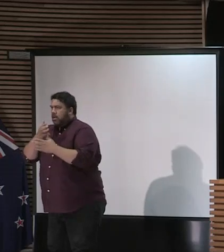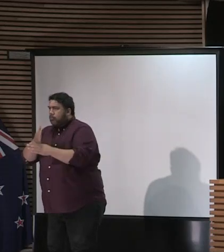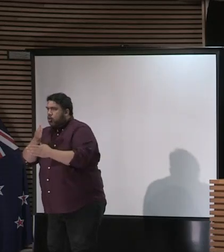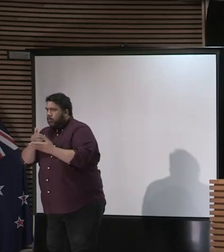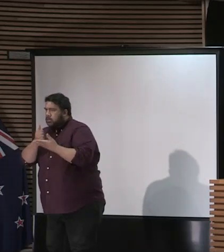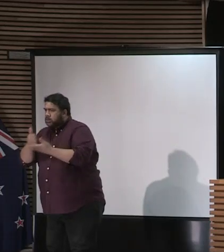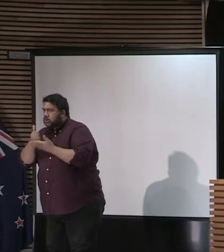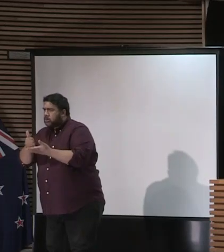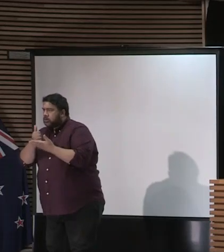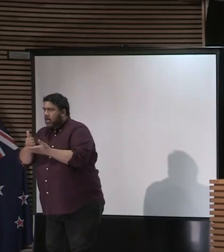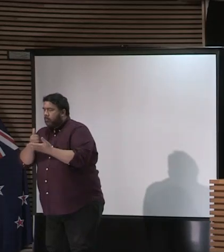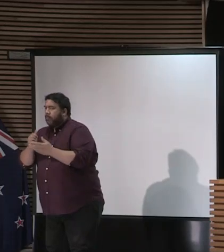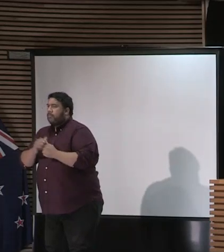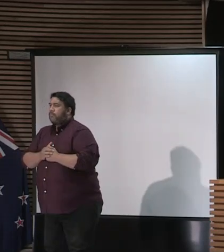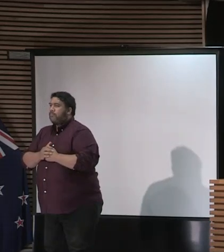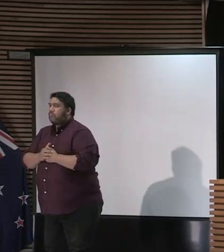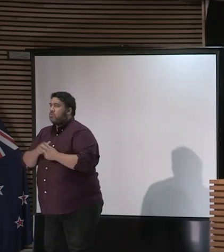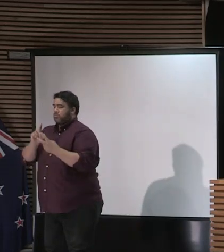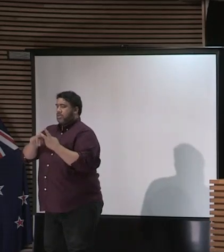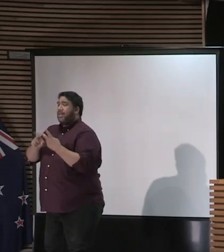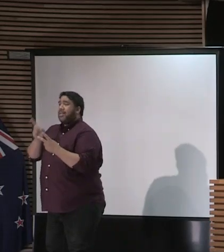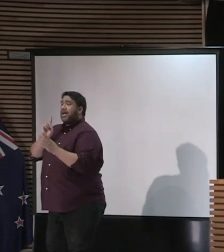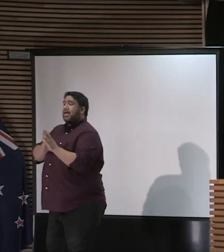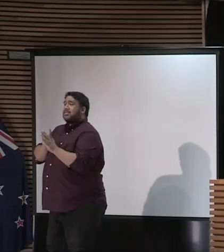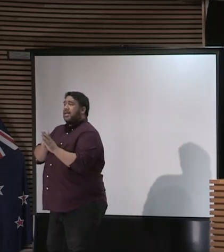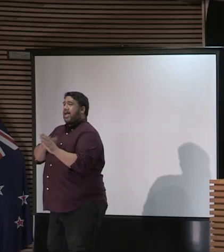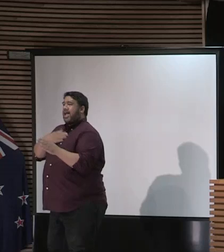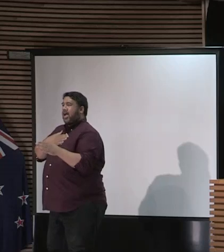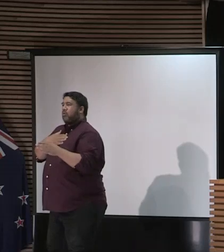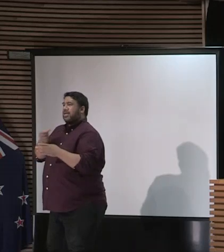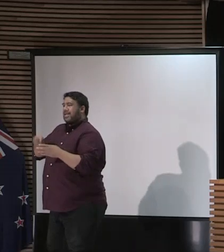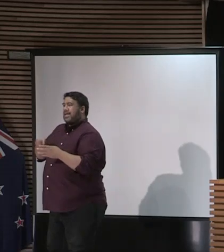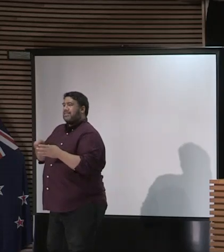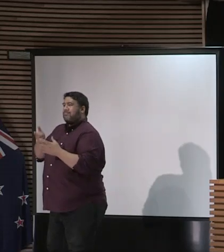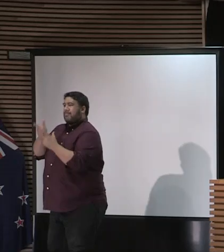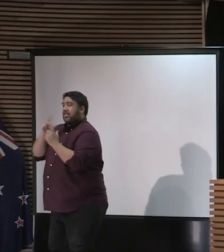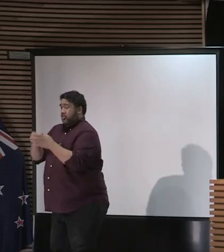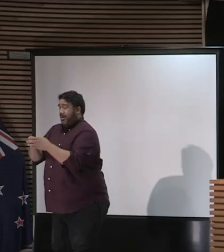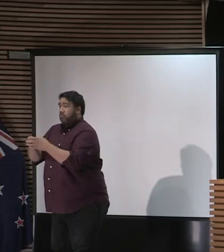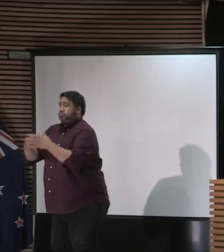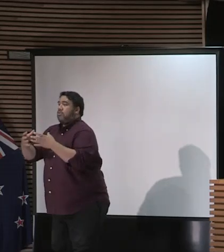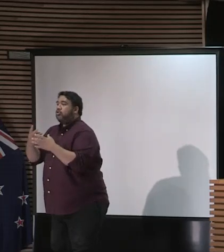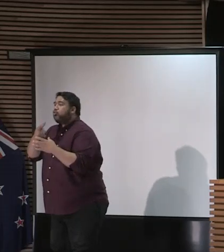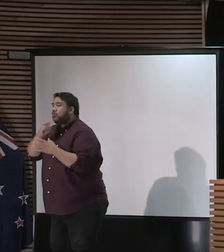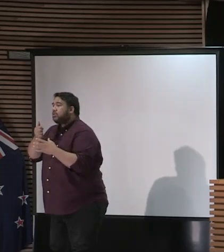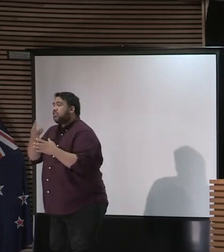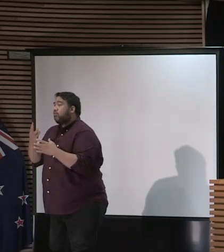that was seeing MSD ramping up